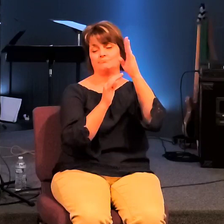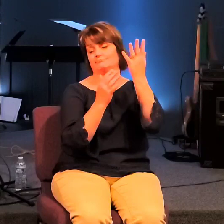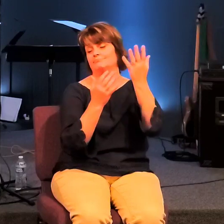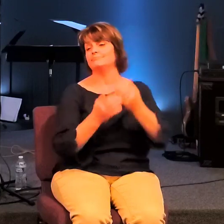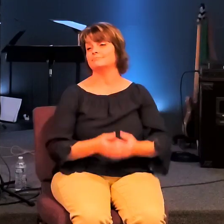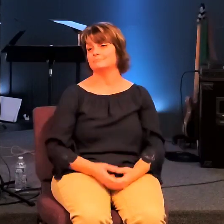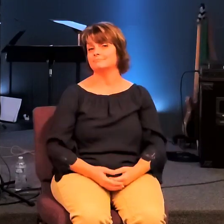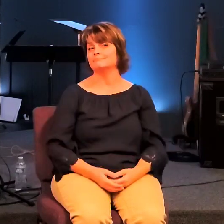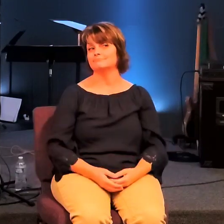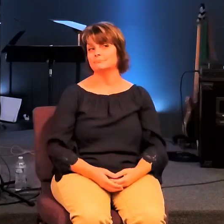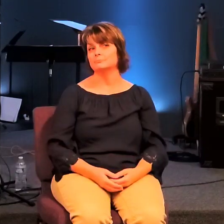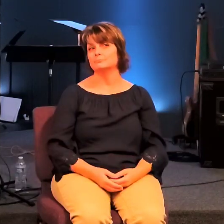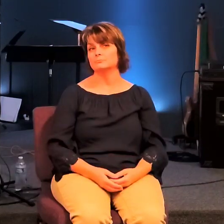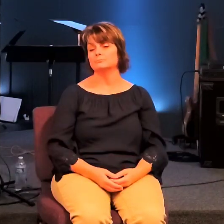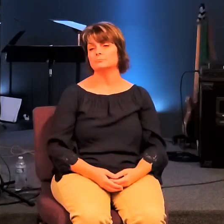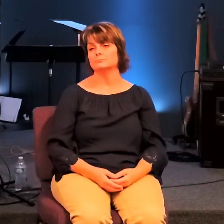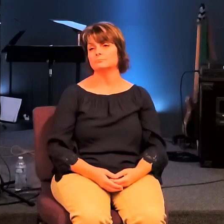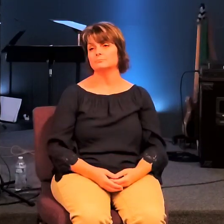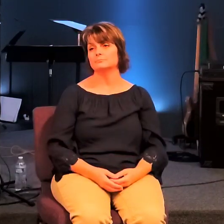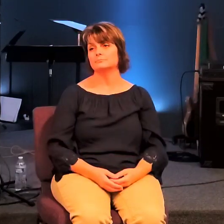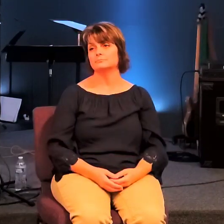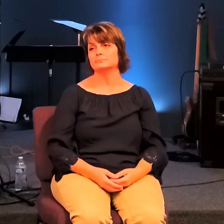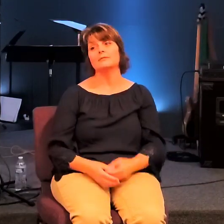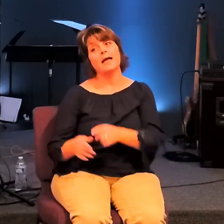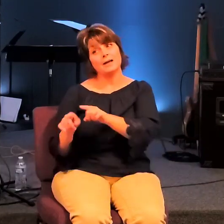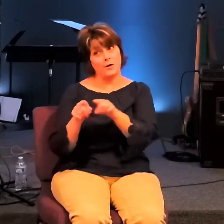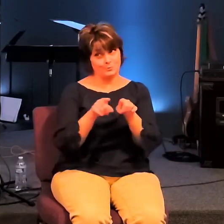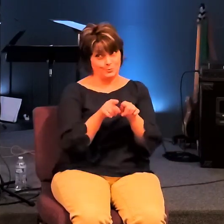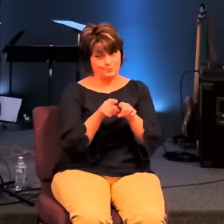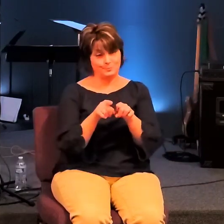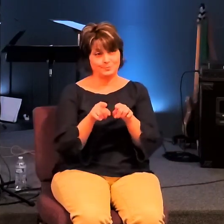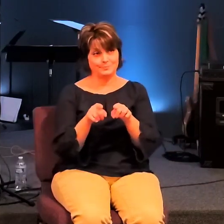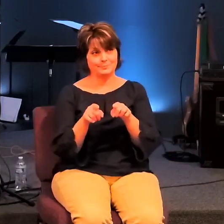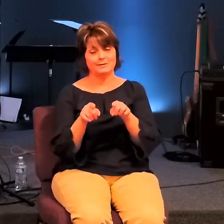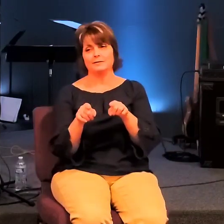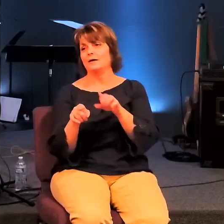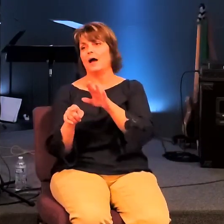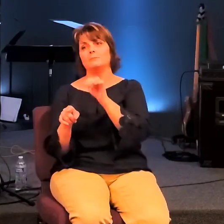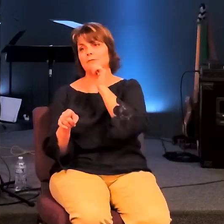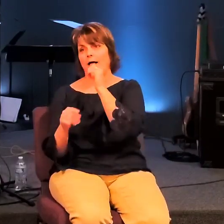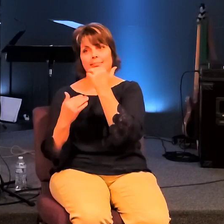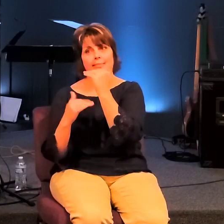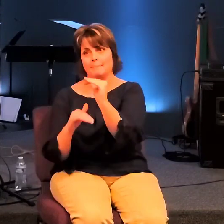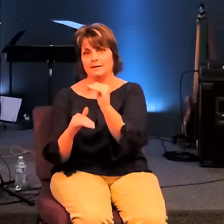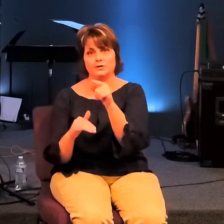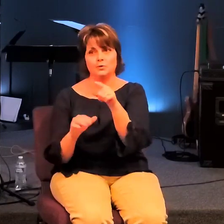and also this is in course of the day and this is not a limit you mean you can do that